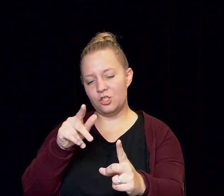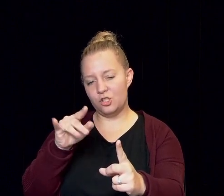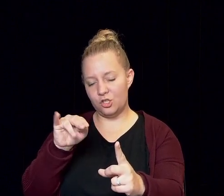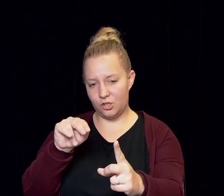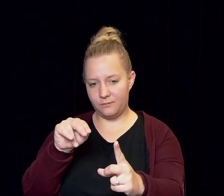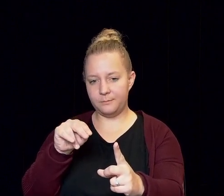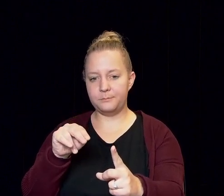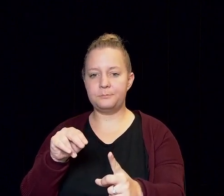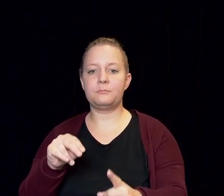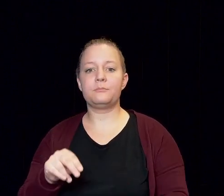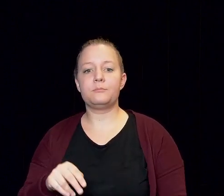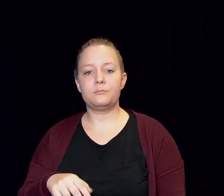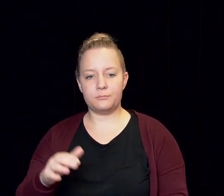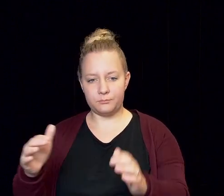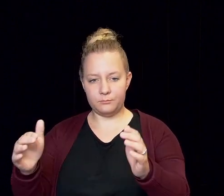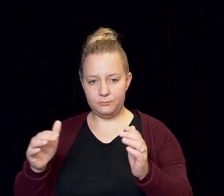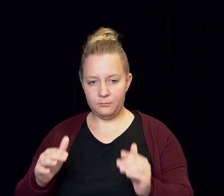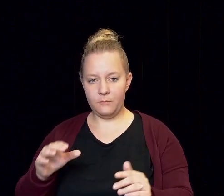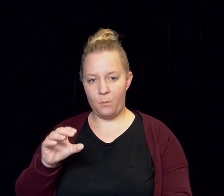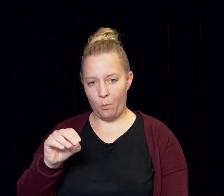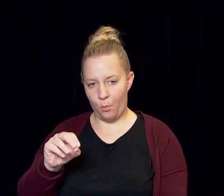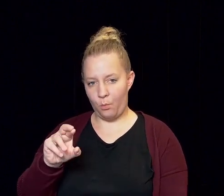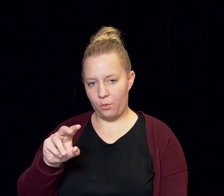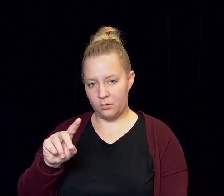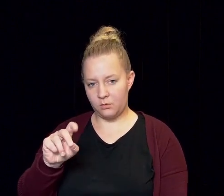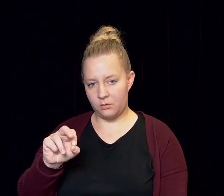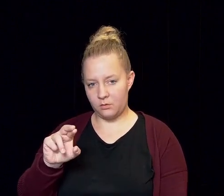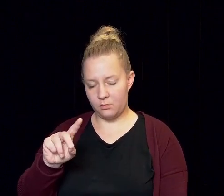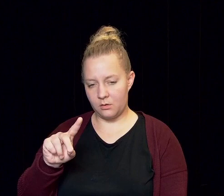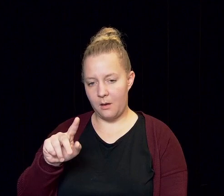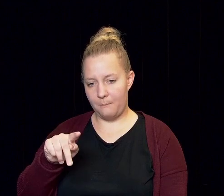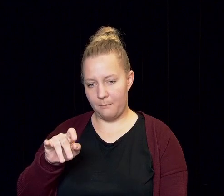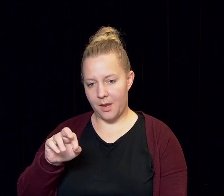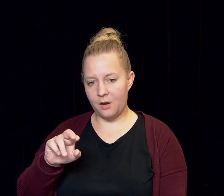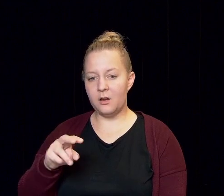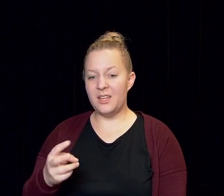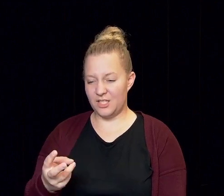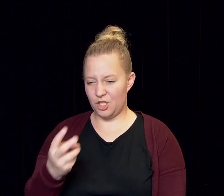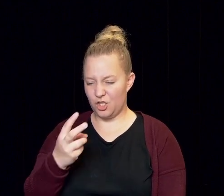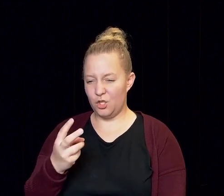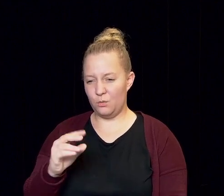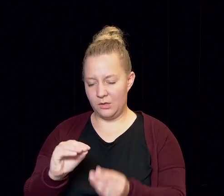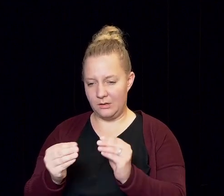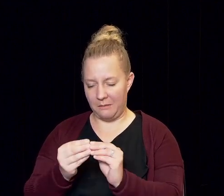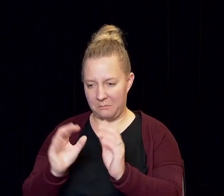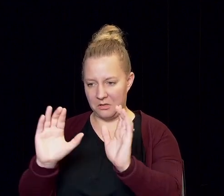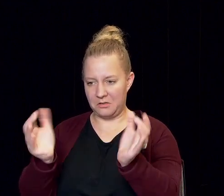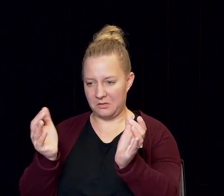The ordered pair is this whole description of two numbers that tells where a point lands inside of